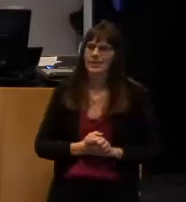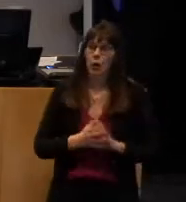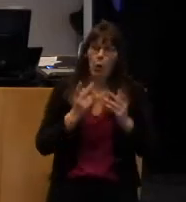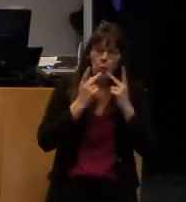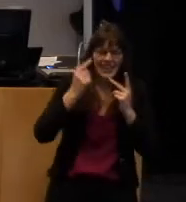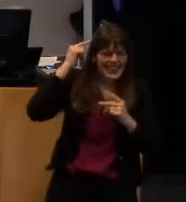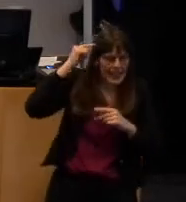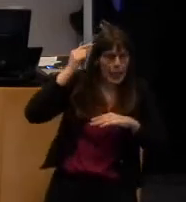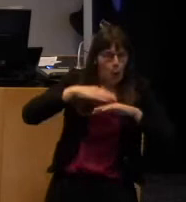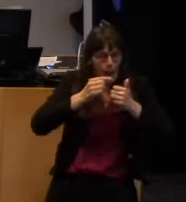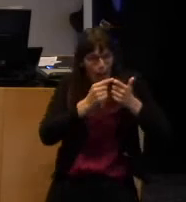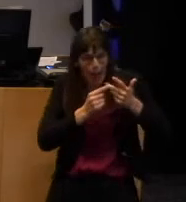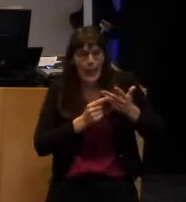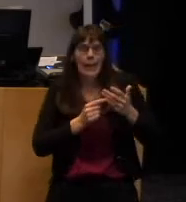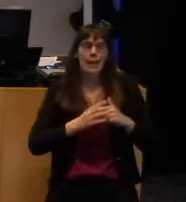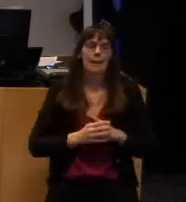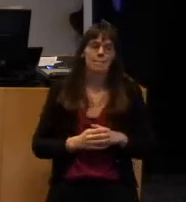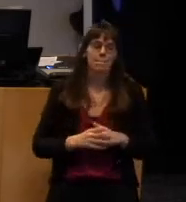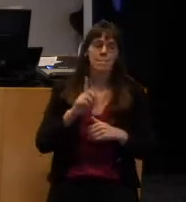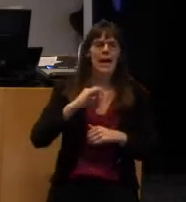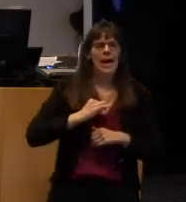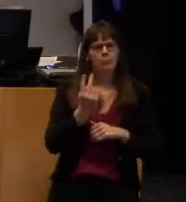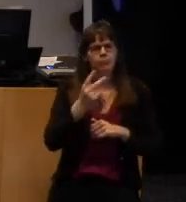However, Alveson and Sköldberg they say that